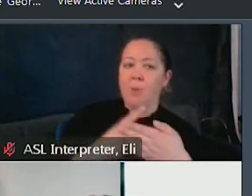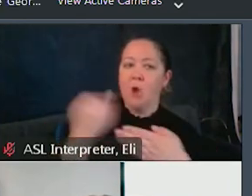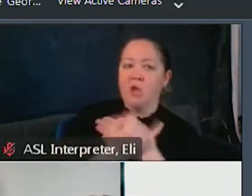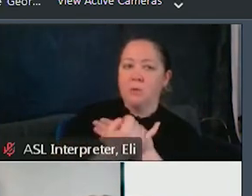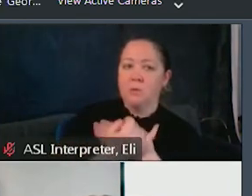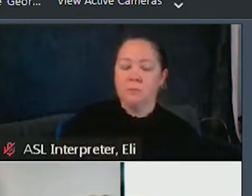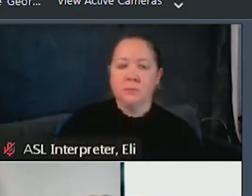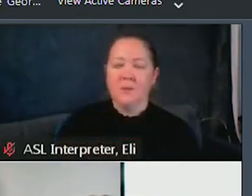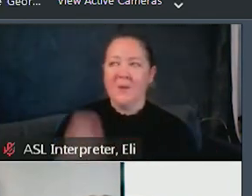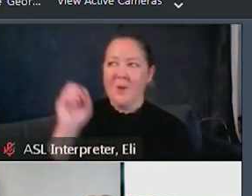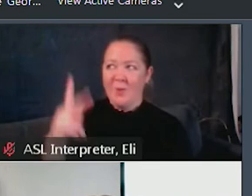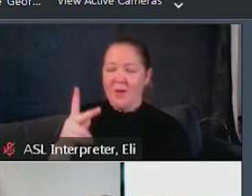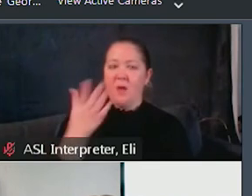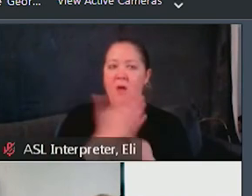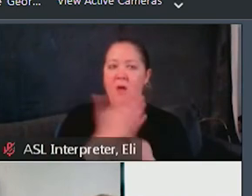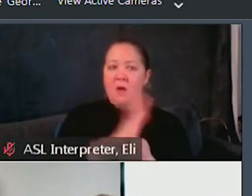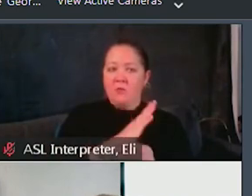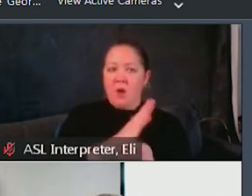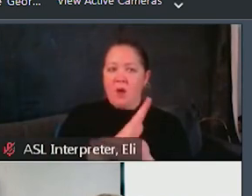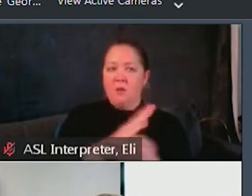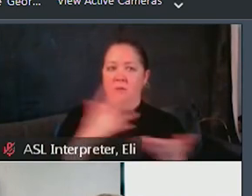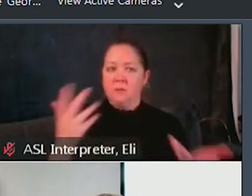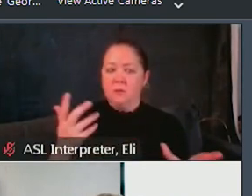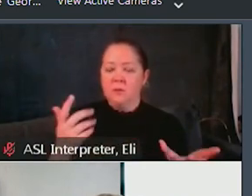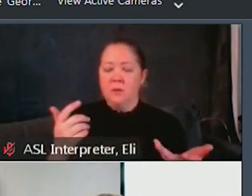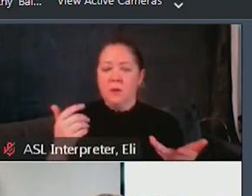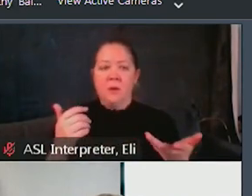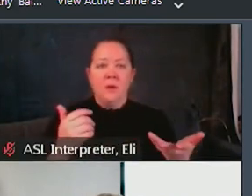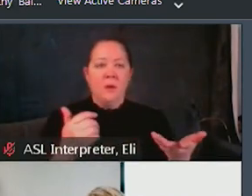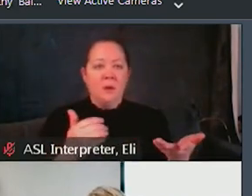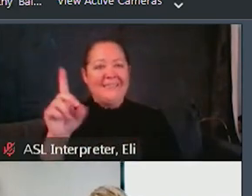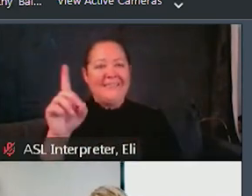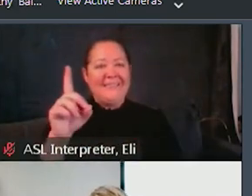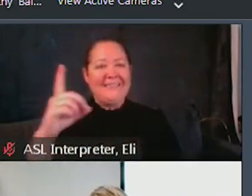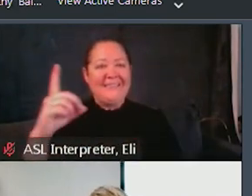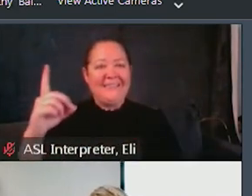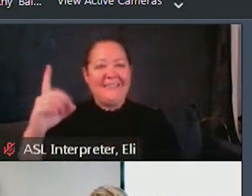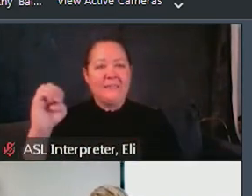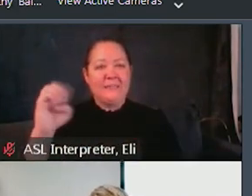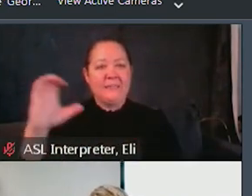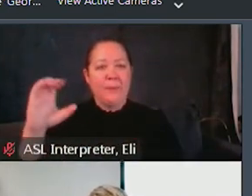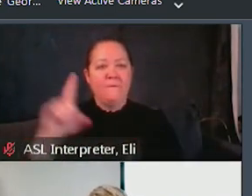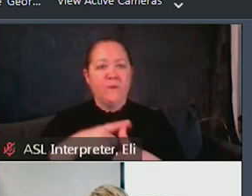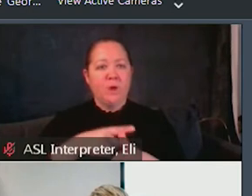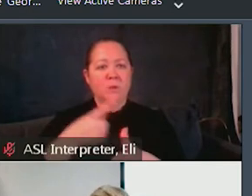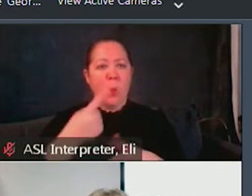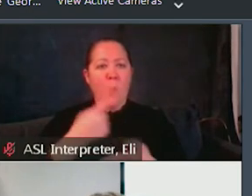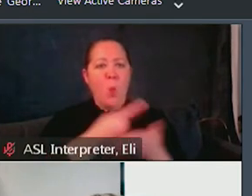All right. I just had that question December 1st of. What year? This year. This year. Okay. Okay.